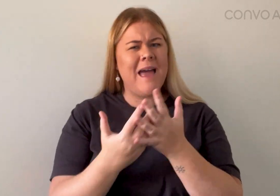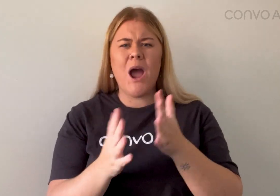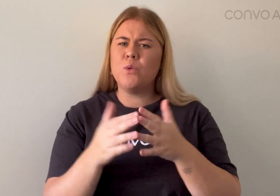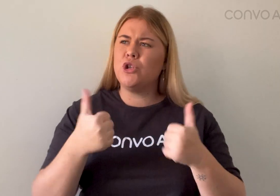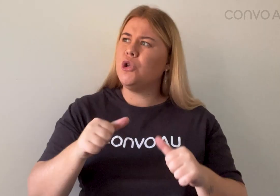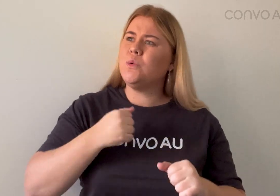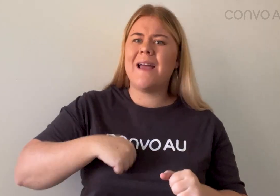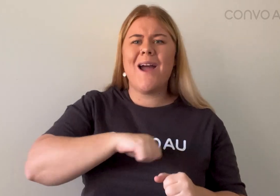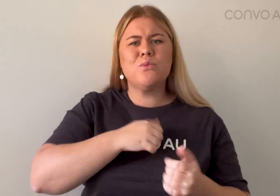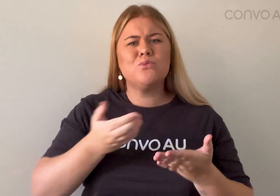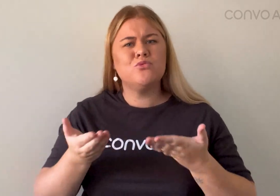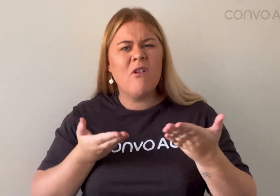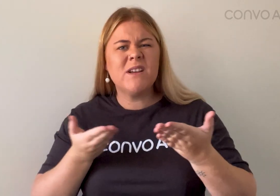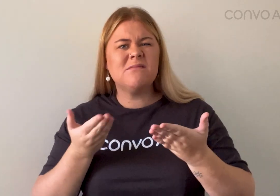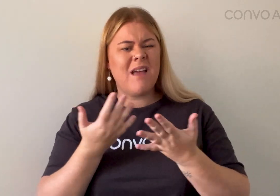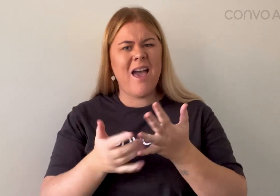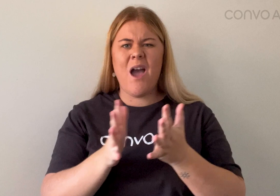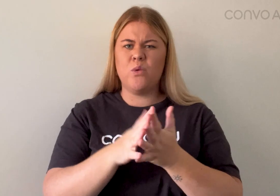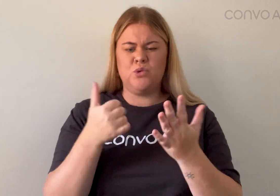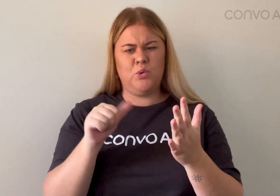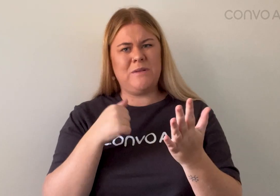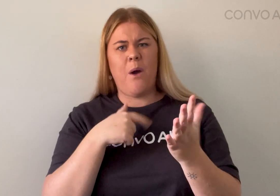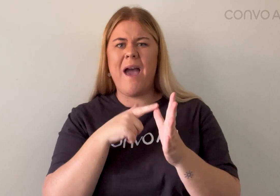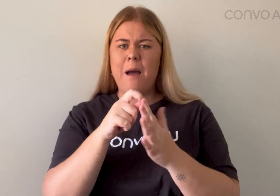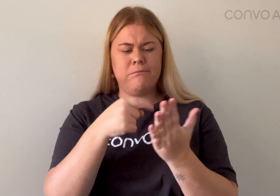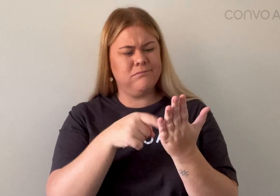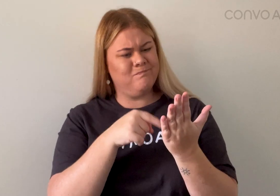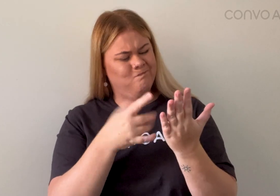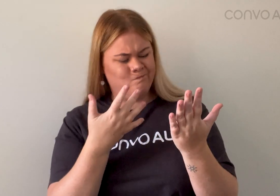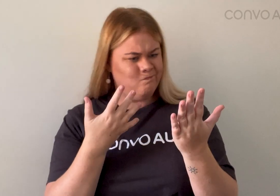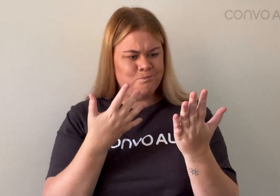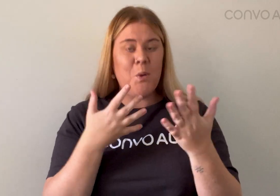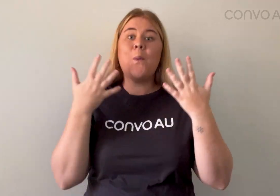Curious what we offer, and how to use our app?